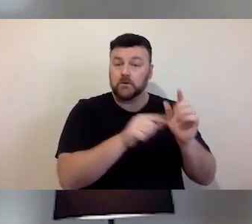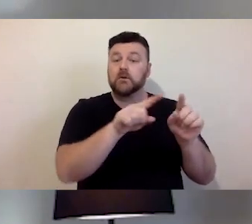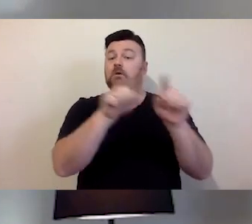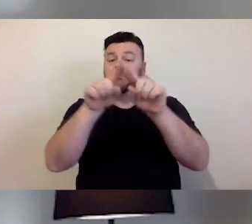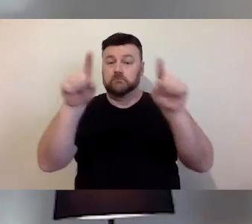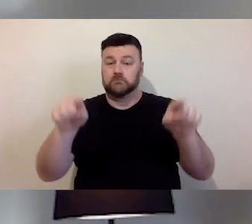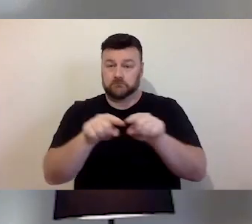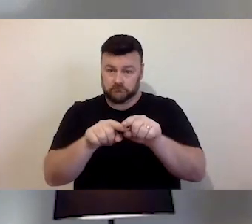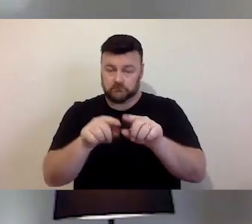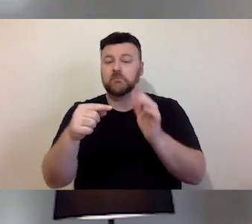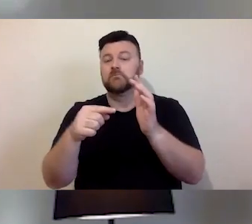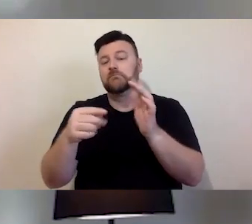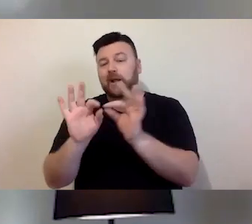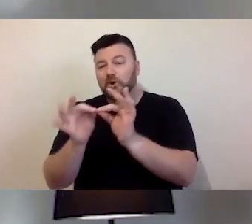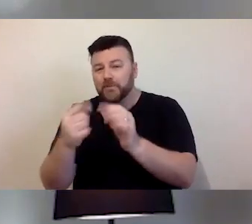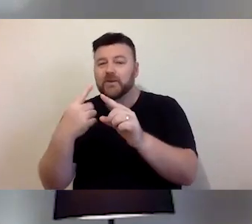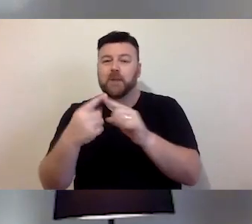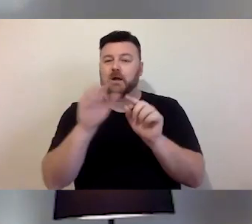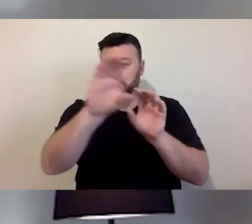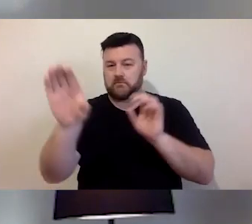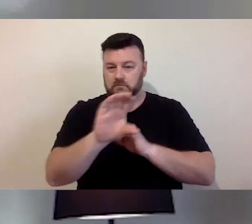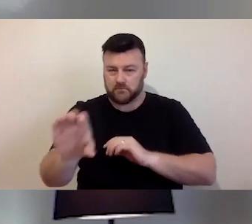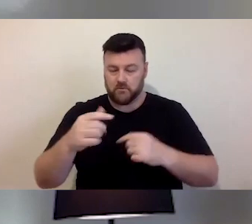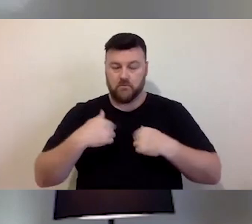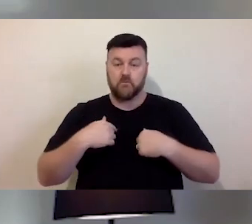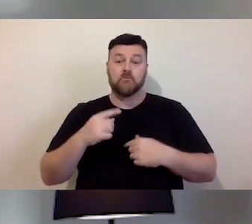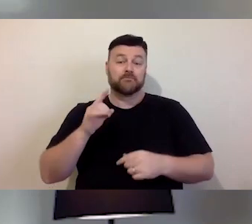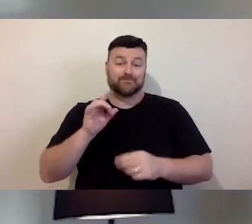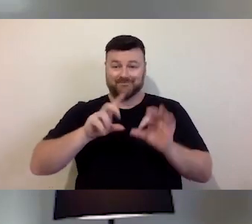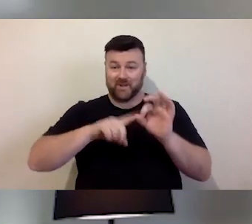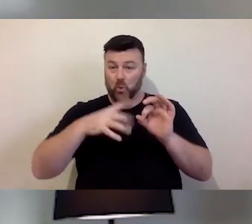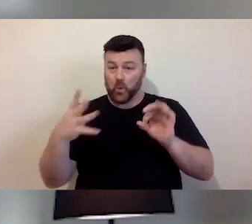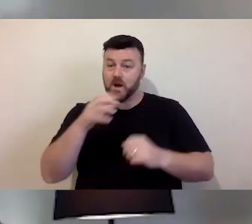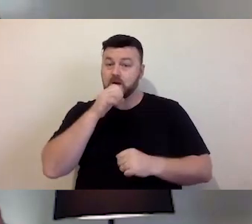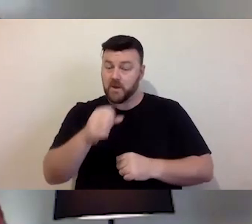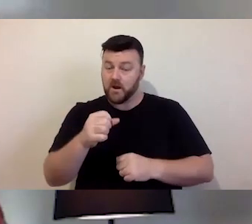man in my early to mid late 30s. I'm in front of a landscape cultural